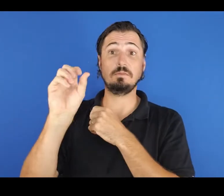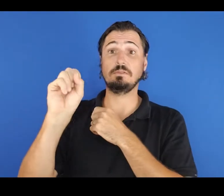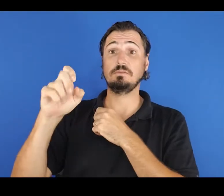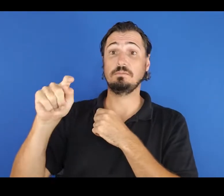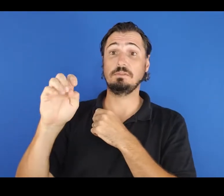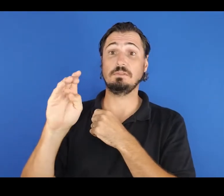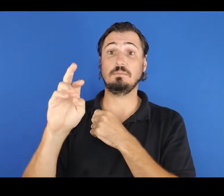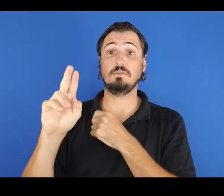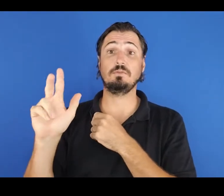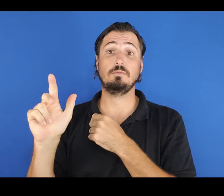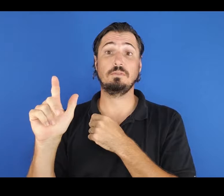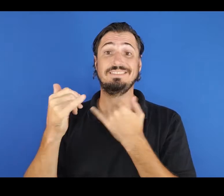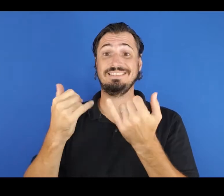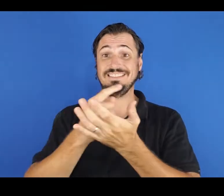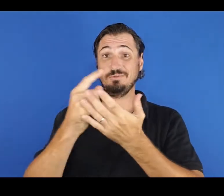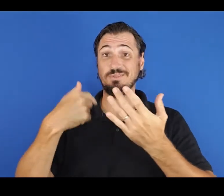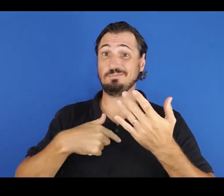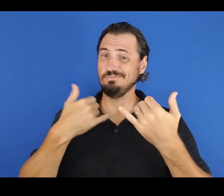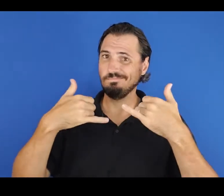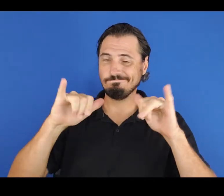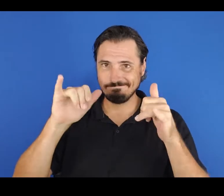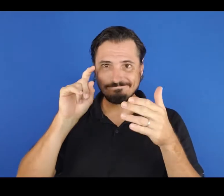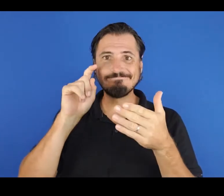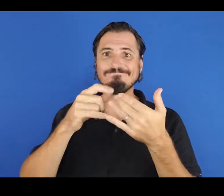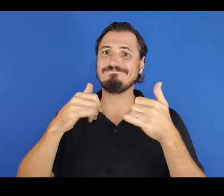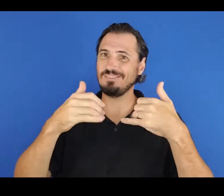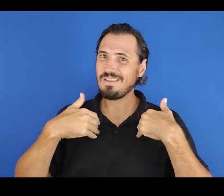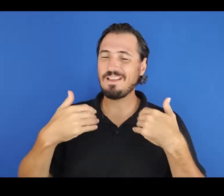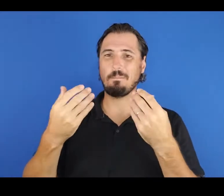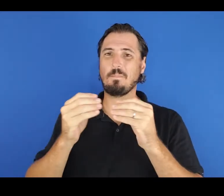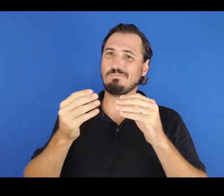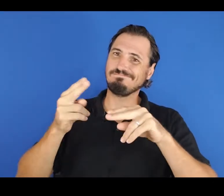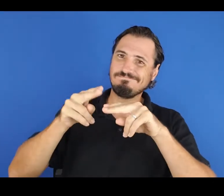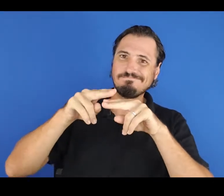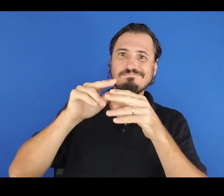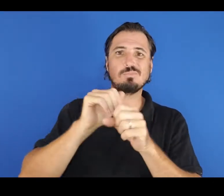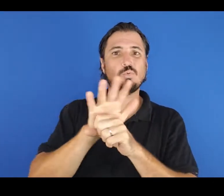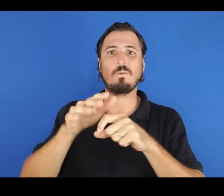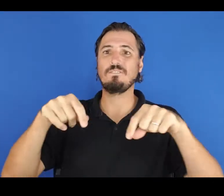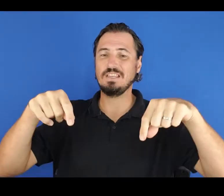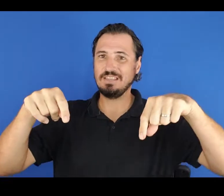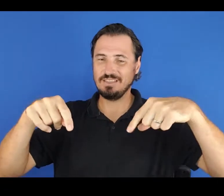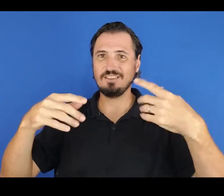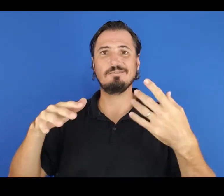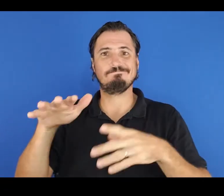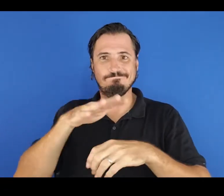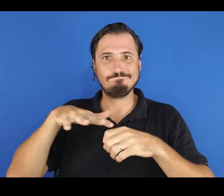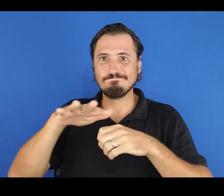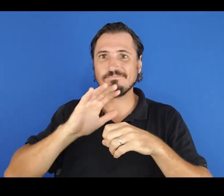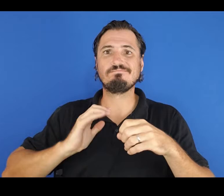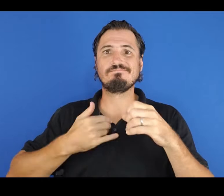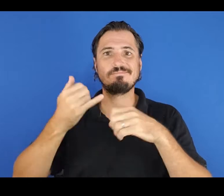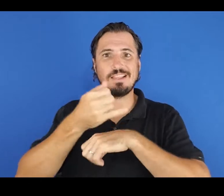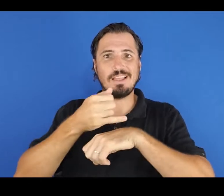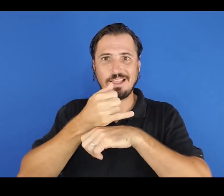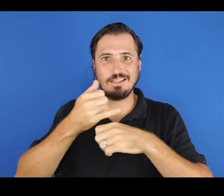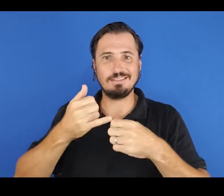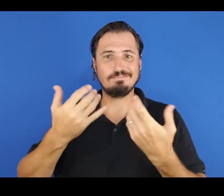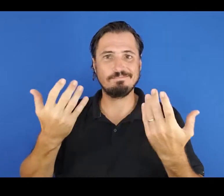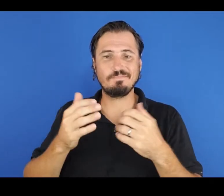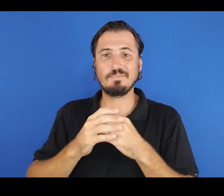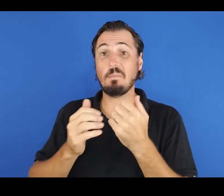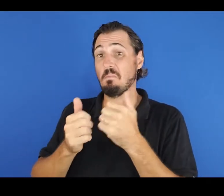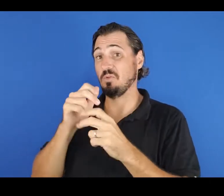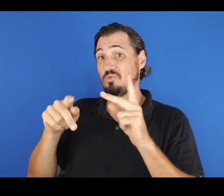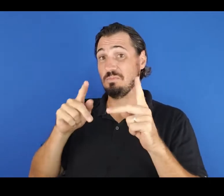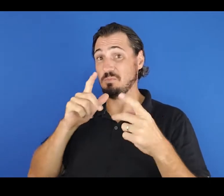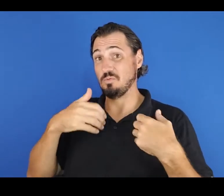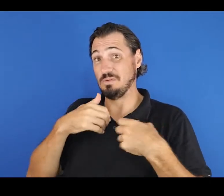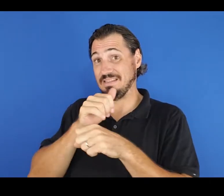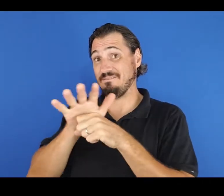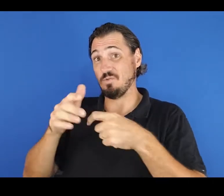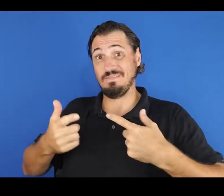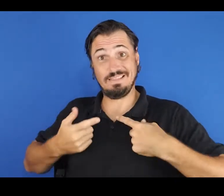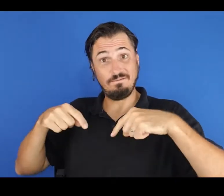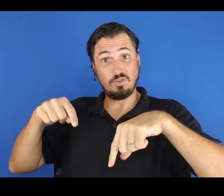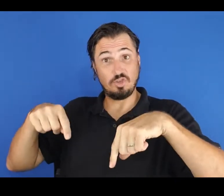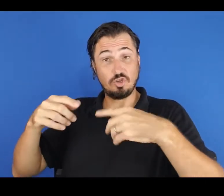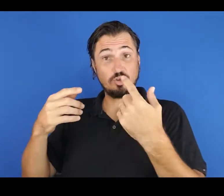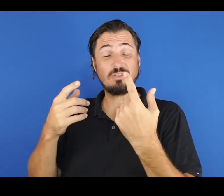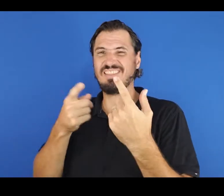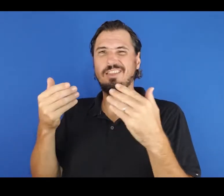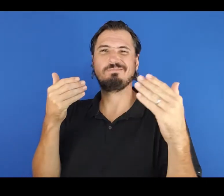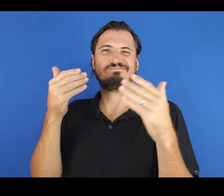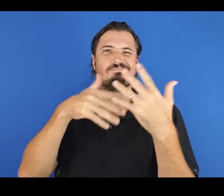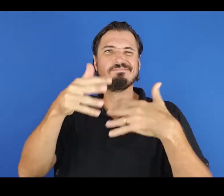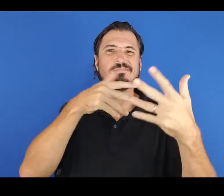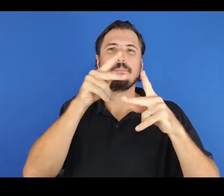This week, we continue to see an elevated number of community-acquired infections among residents. A majority of the infected residents are close contacts of previously known cases or tied